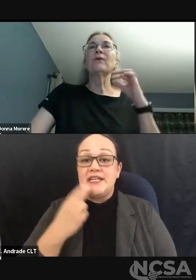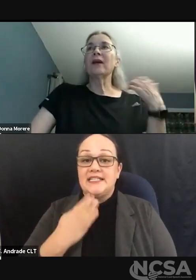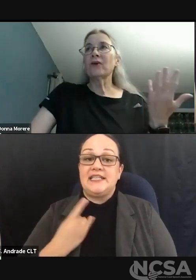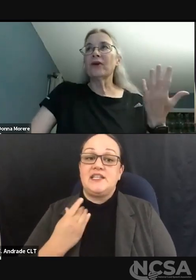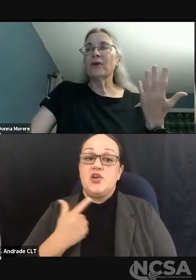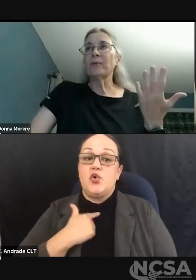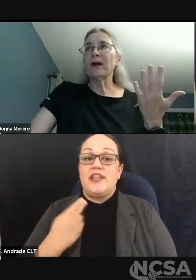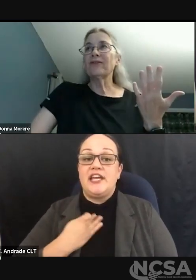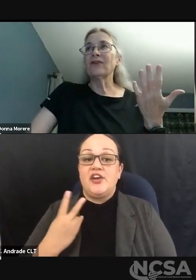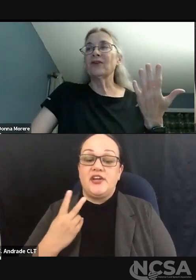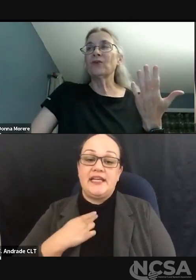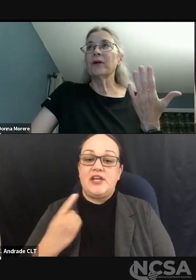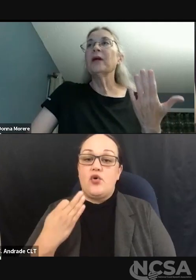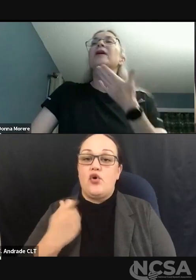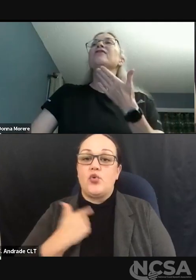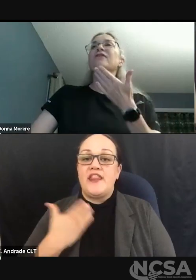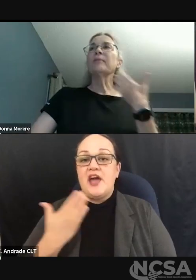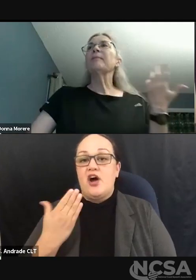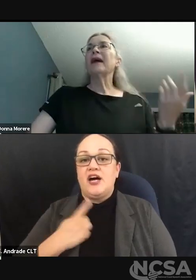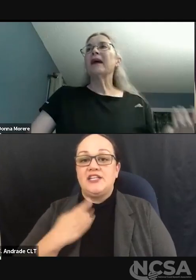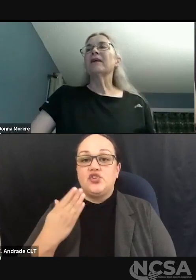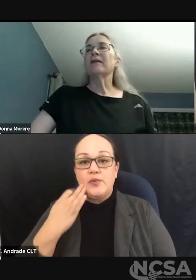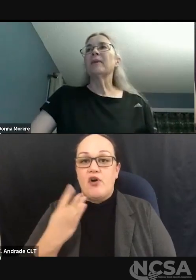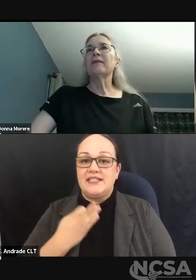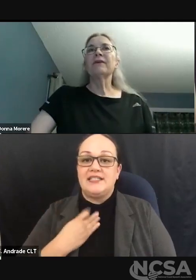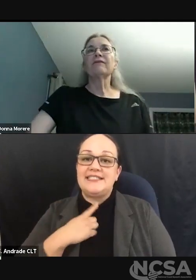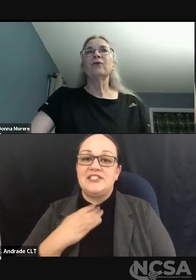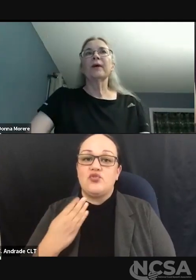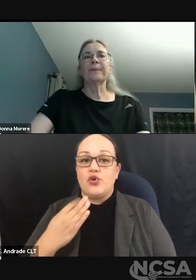kid without an auditory processing disorder simply by having the benefit of cueing.